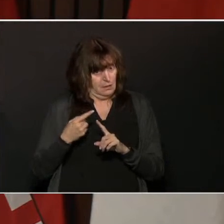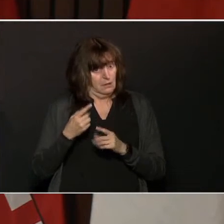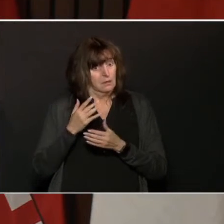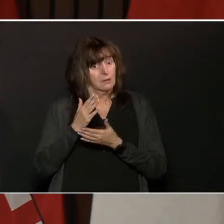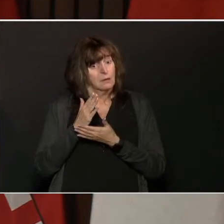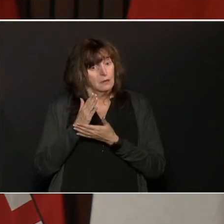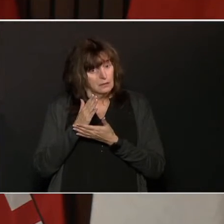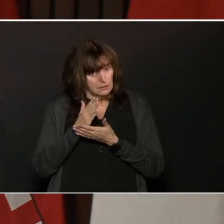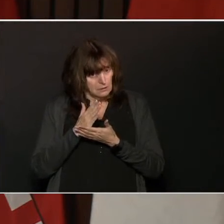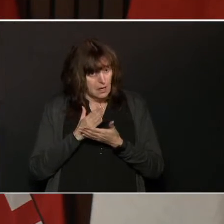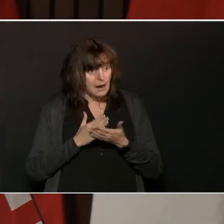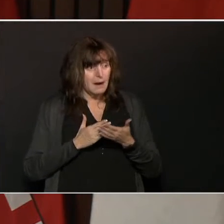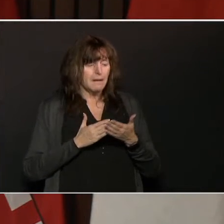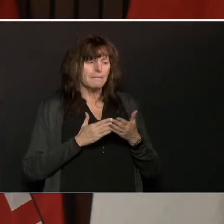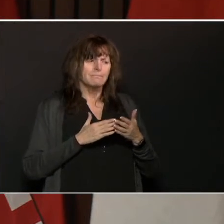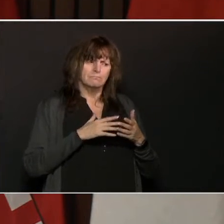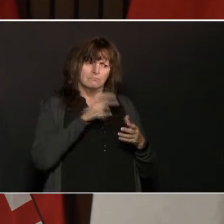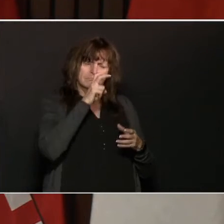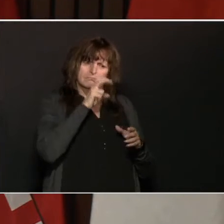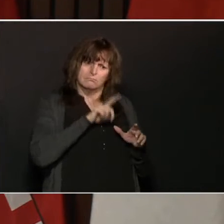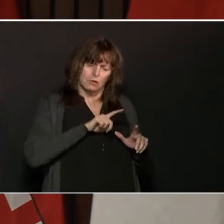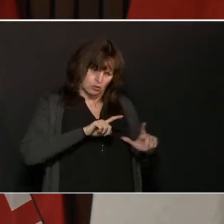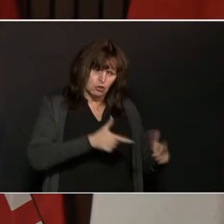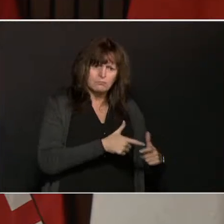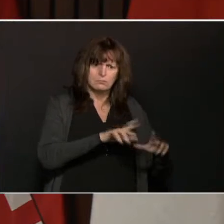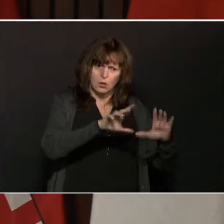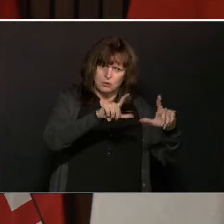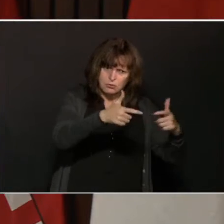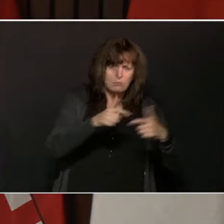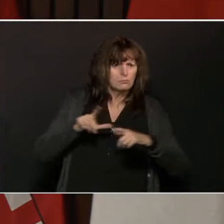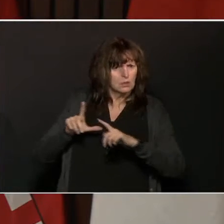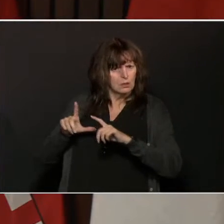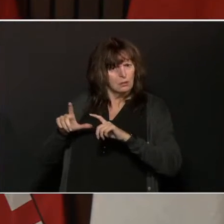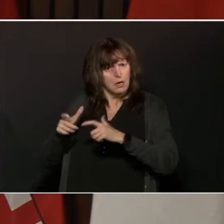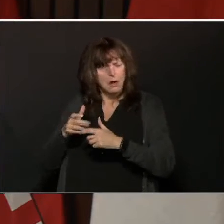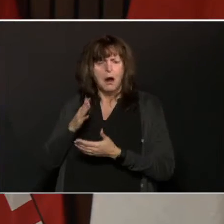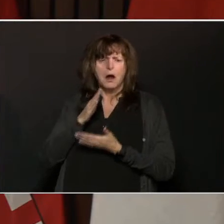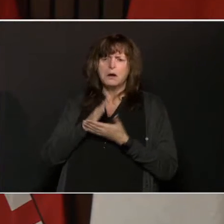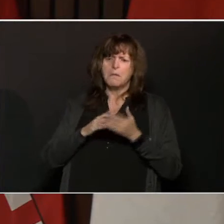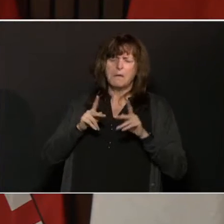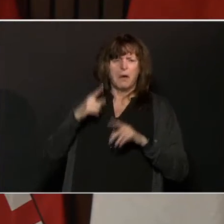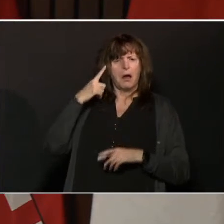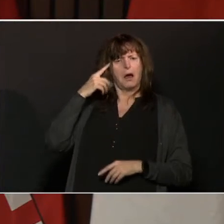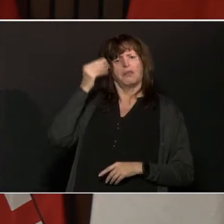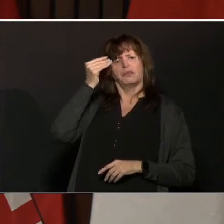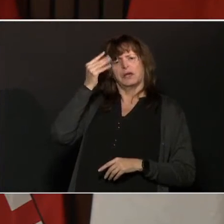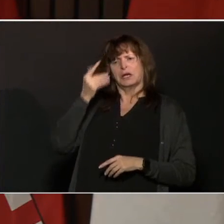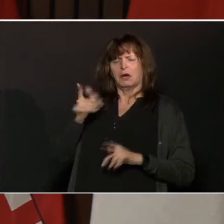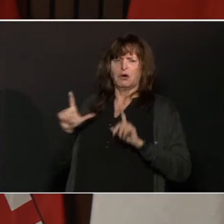FROM THE LONG-TERM CARE TRACKER WAS ABOUT WAS ABOUT TWENTY-ONE ALSO POTENTIAL WAS ABOUT TWENTY-ONE ALSO POTENTIAL FOR POTENTIAL FOR SIGNIFICANTLY INCREASING POTENTIAL FOR SIGNIFICANTLY INCREASING DEATH